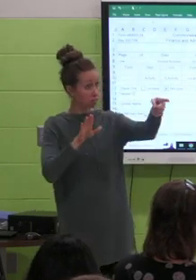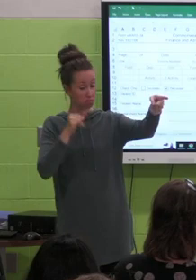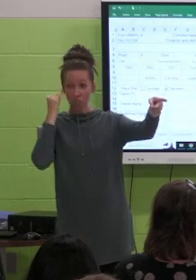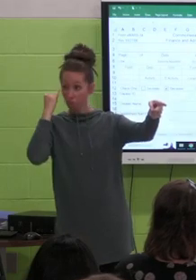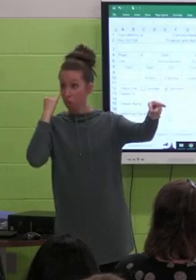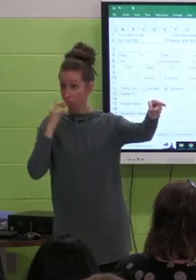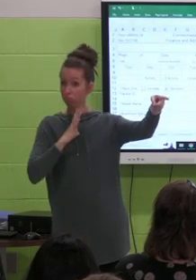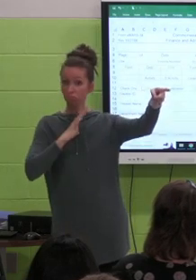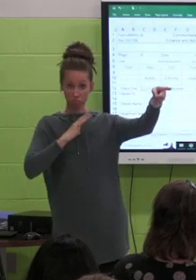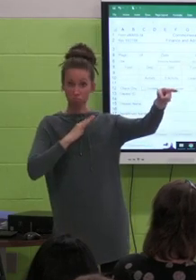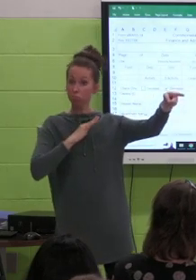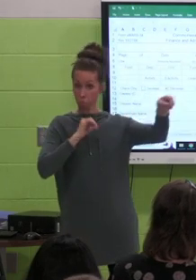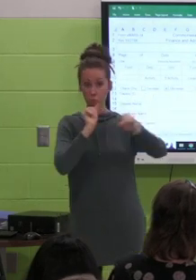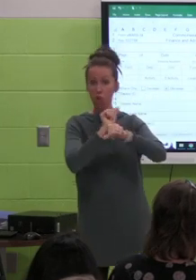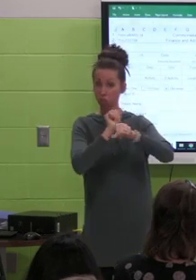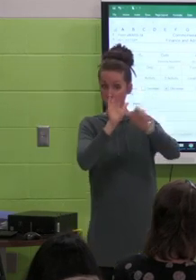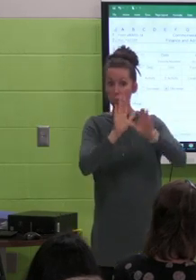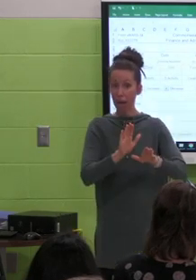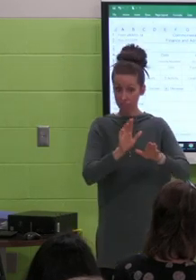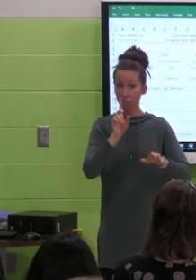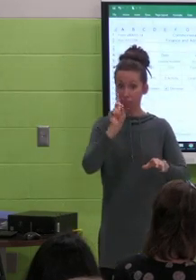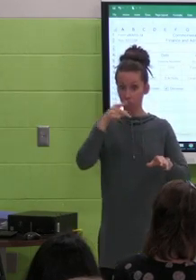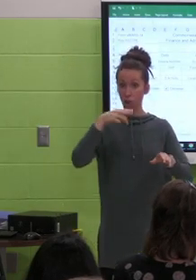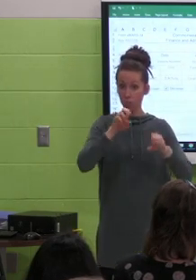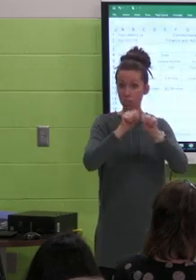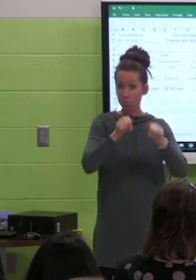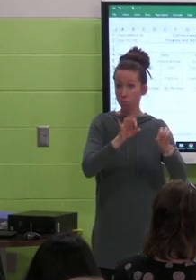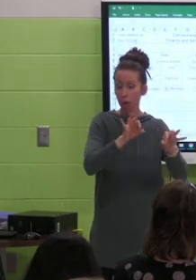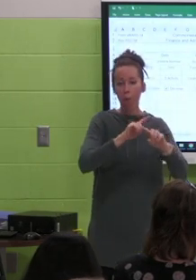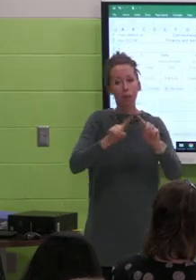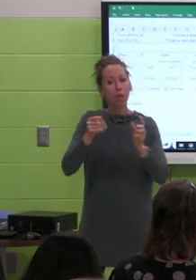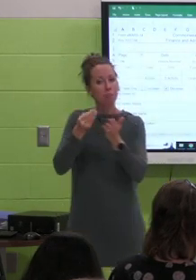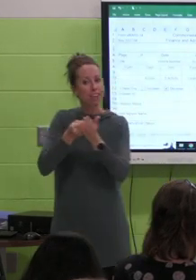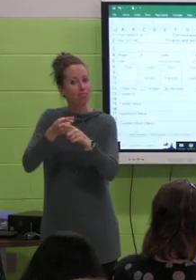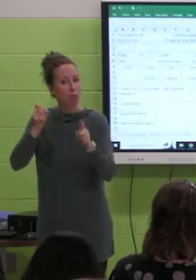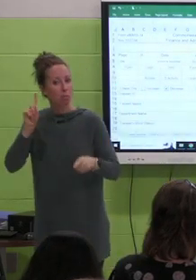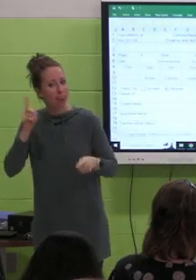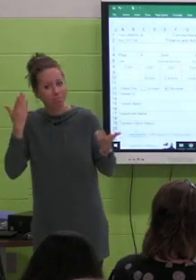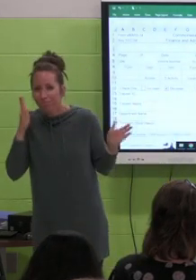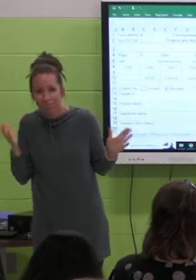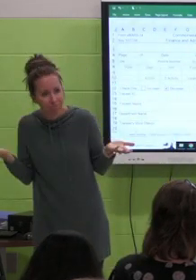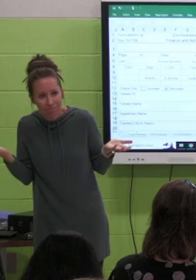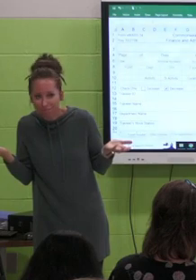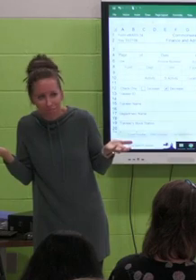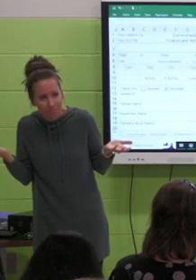it works wonderfully um we just don't know where those funds come from or what we're supposed to